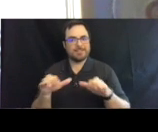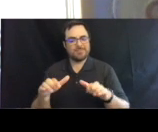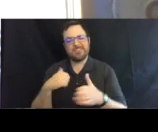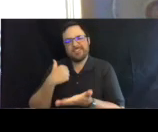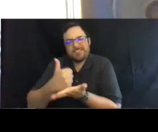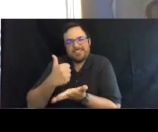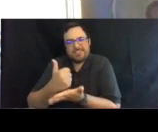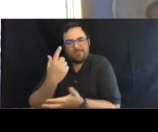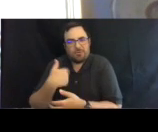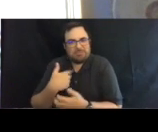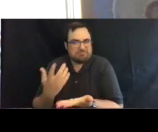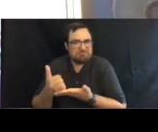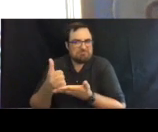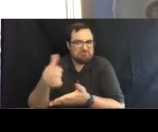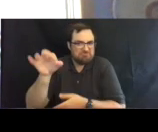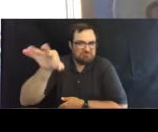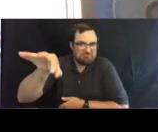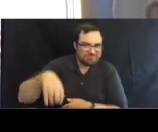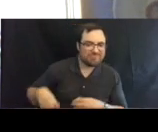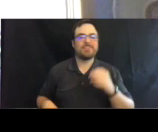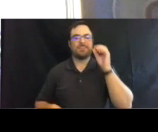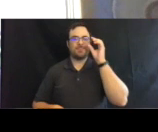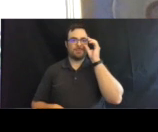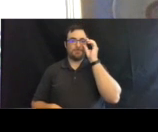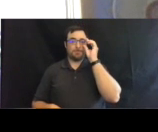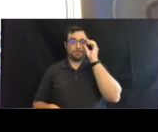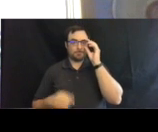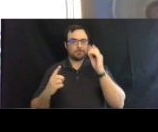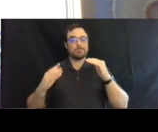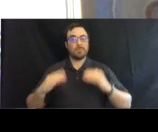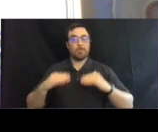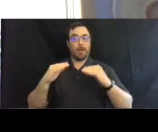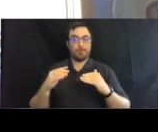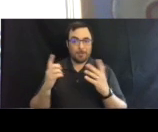found useful and bottom up skills. Sometimes we think